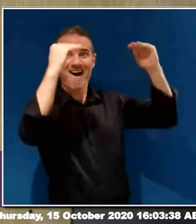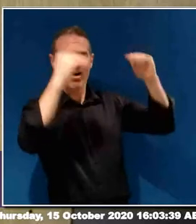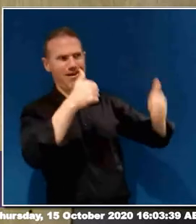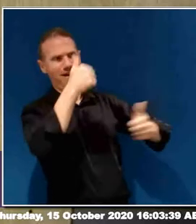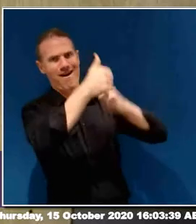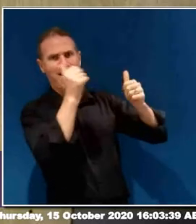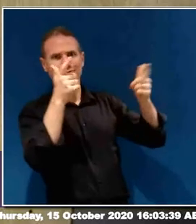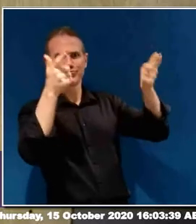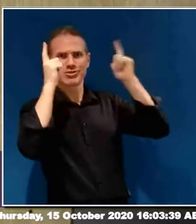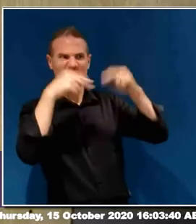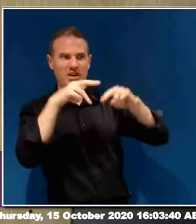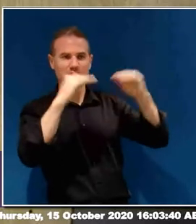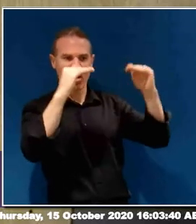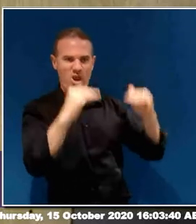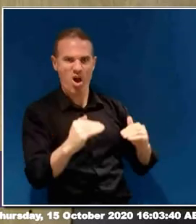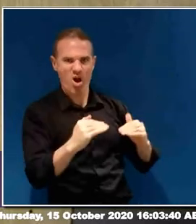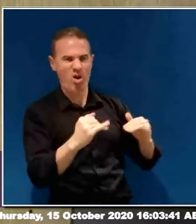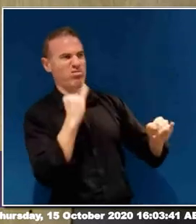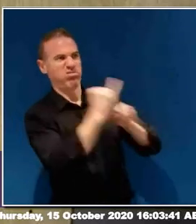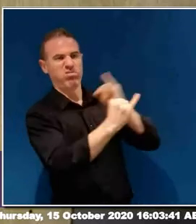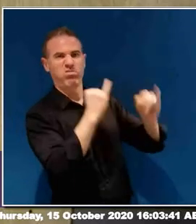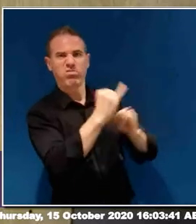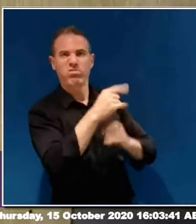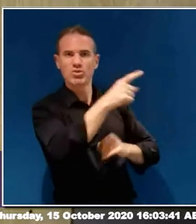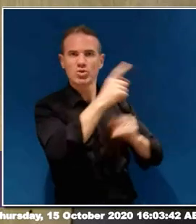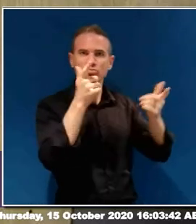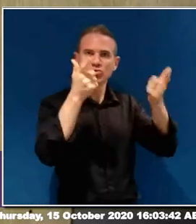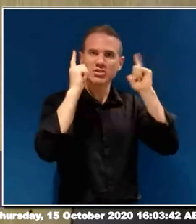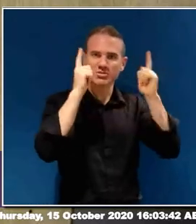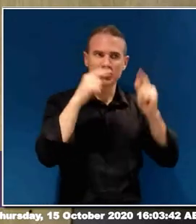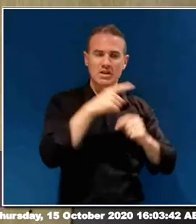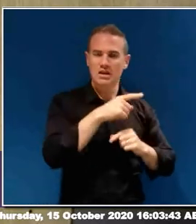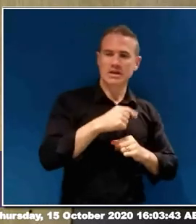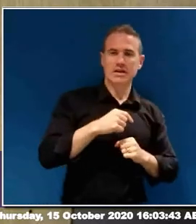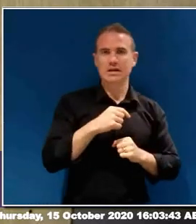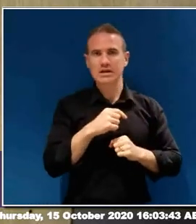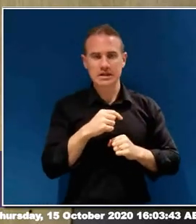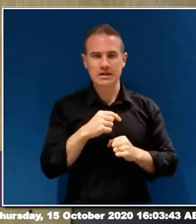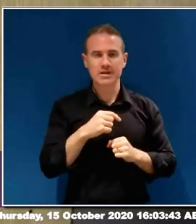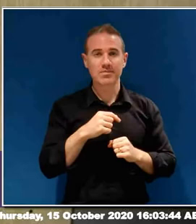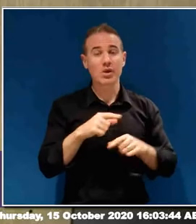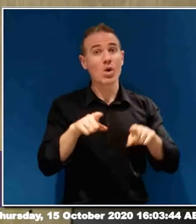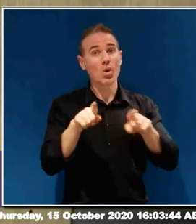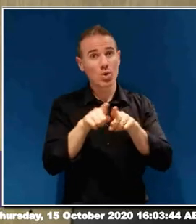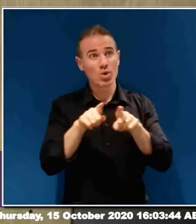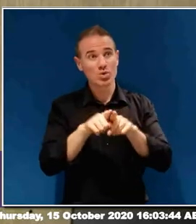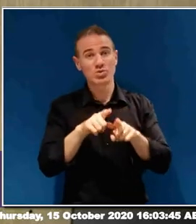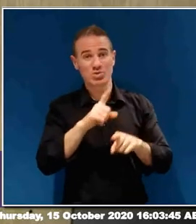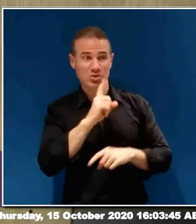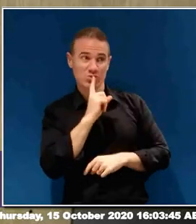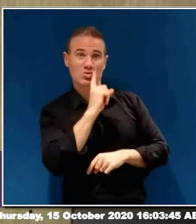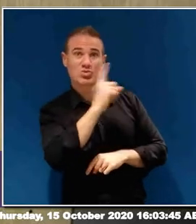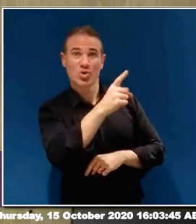can't list student wellbeing as a school improvement target, or goal.